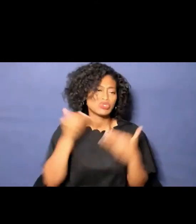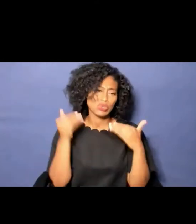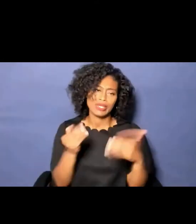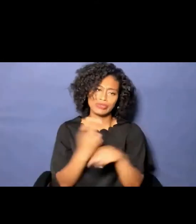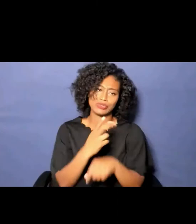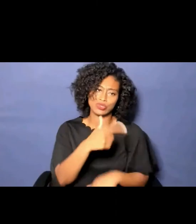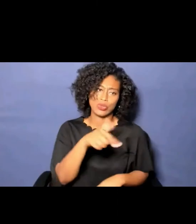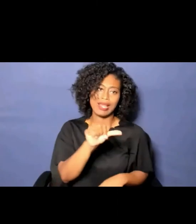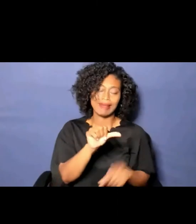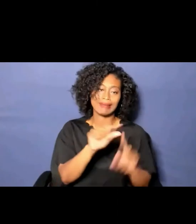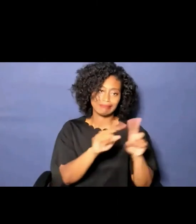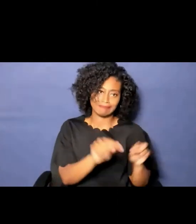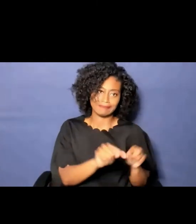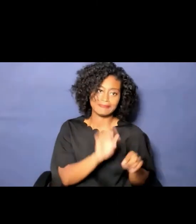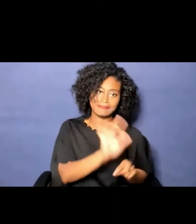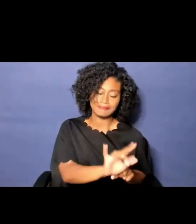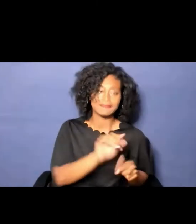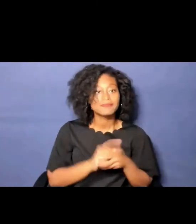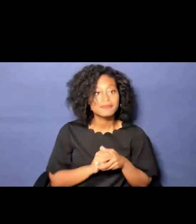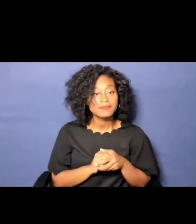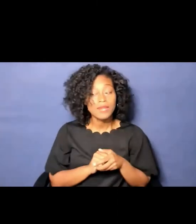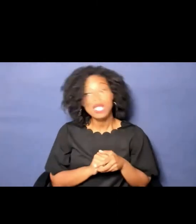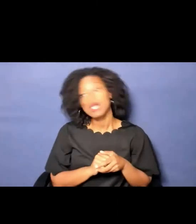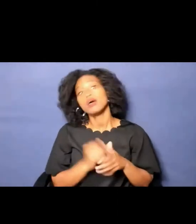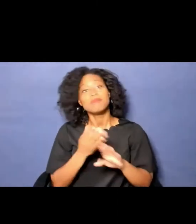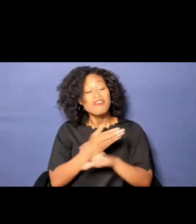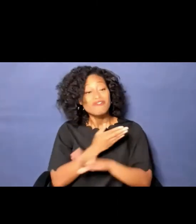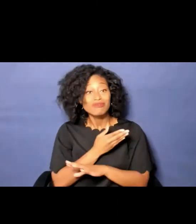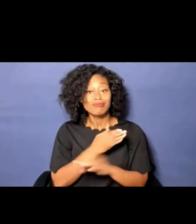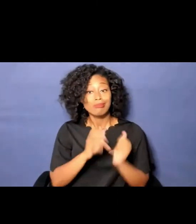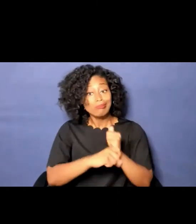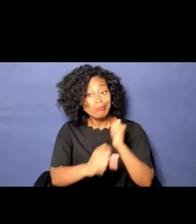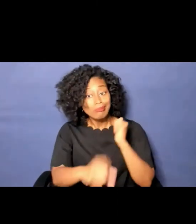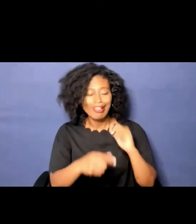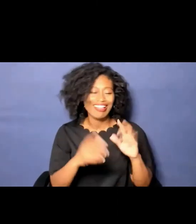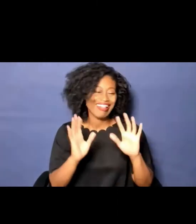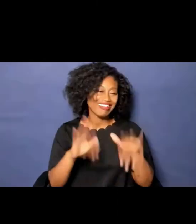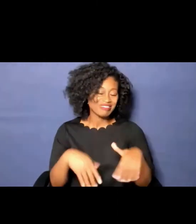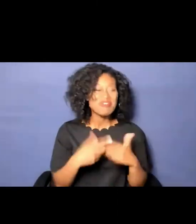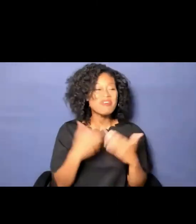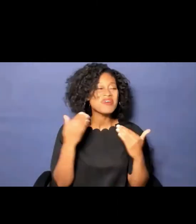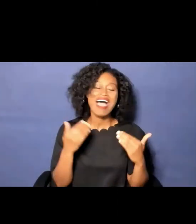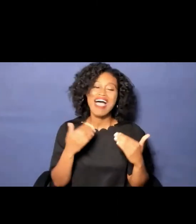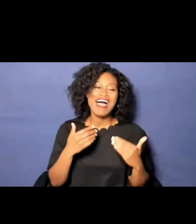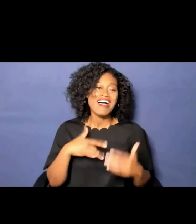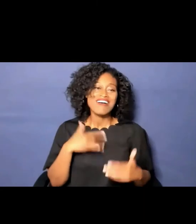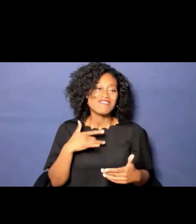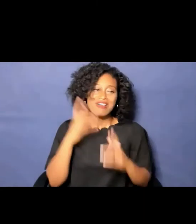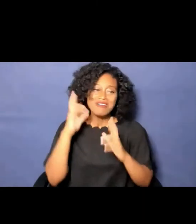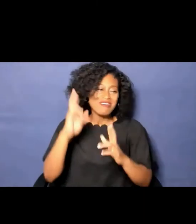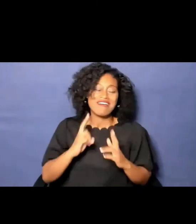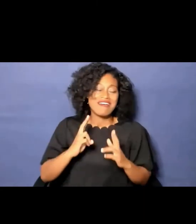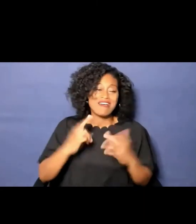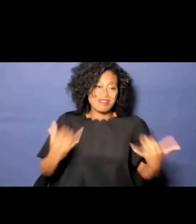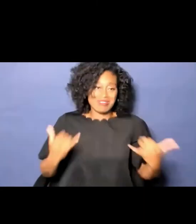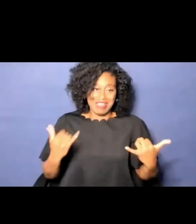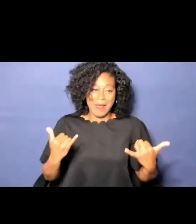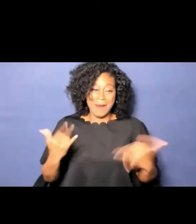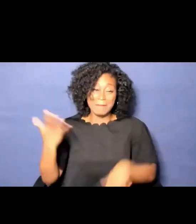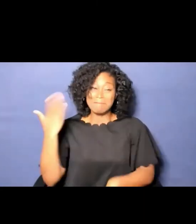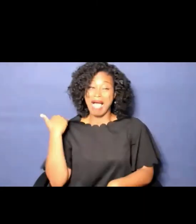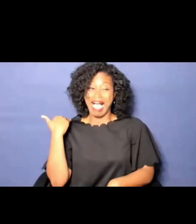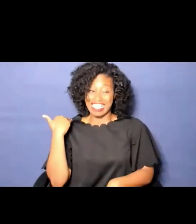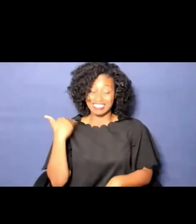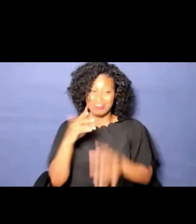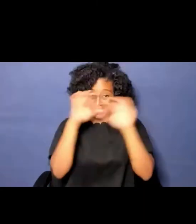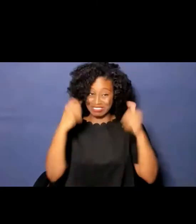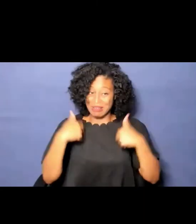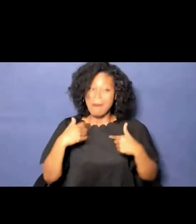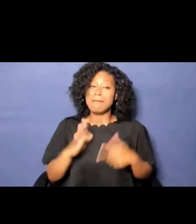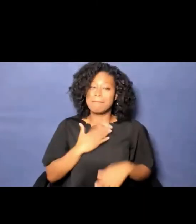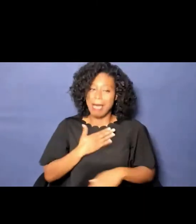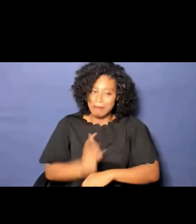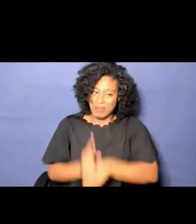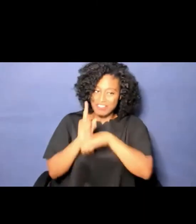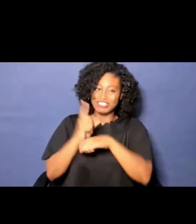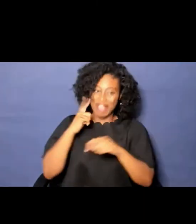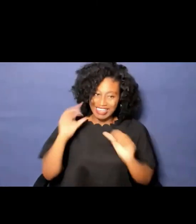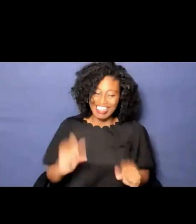And without further ado it is my enormous pleasure to introduce to you the